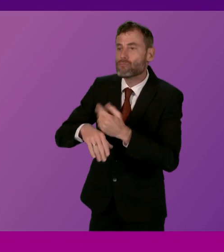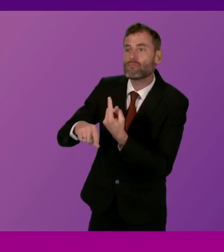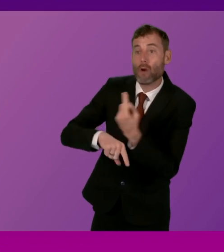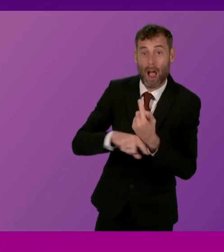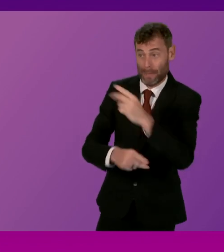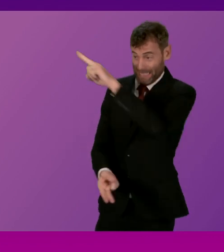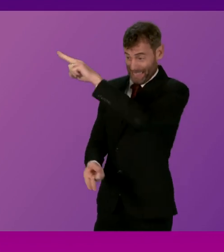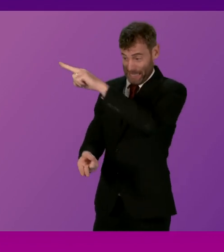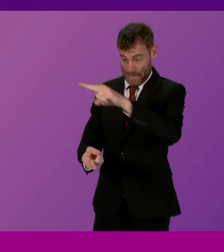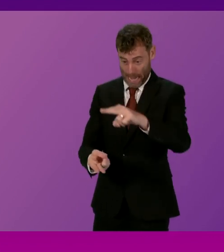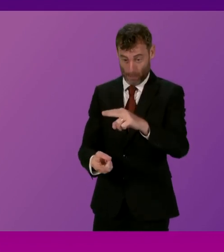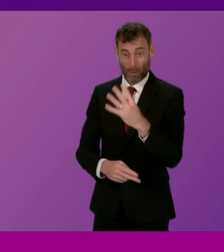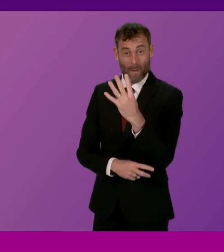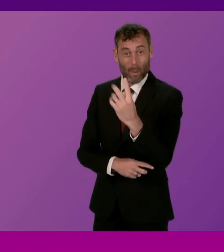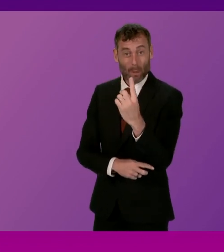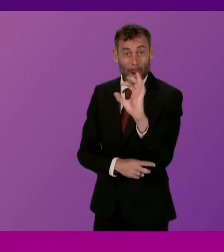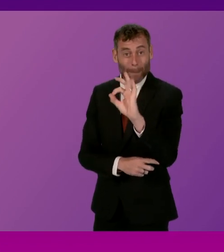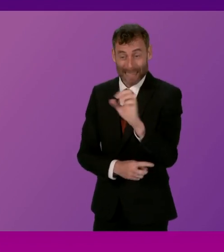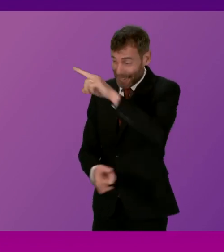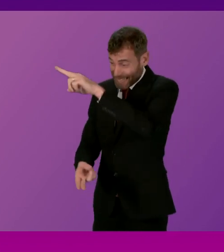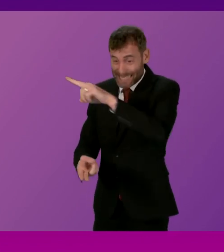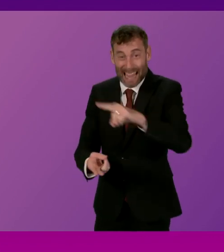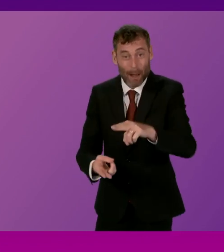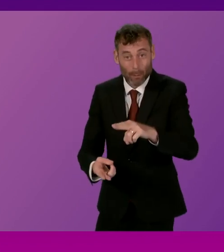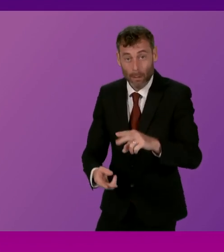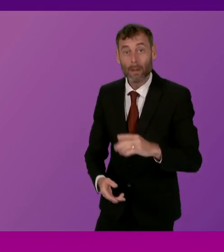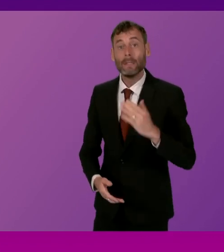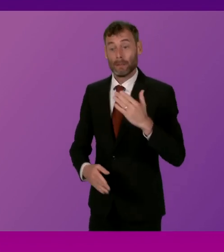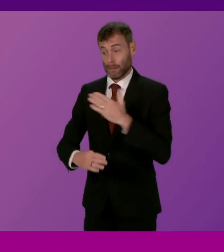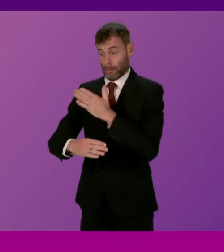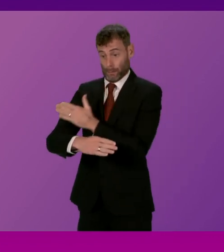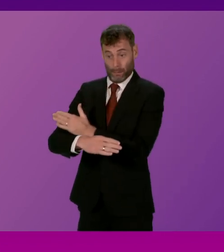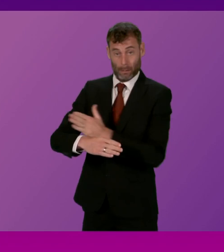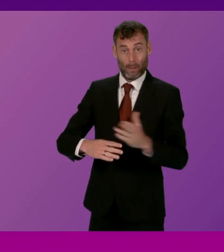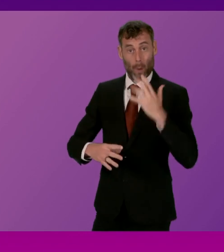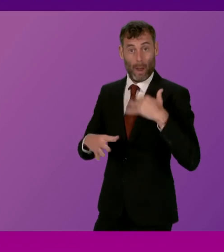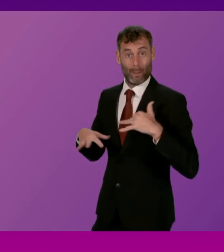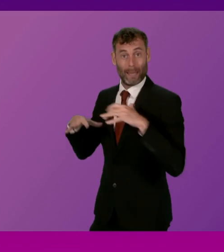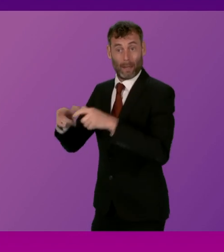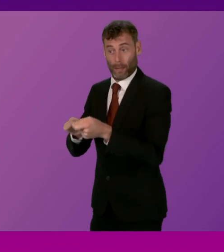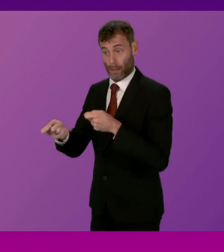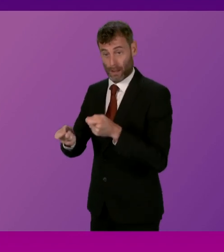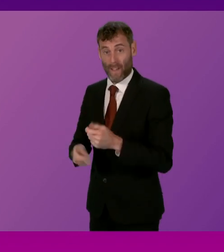Since the SNP assumed office, there has been a 53 per cent fall in cases of robbery, a